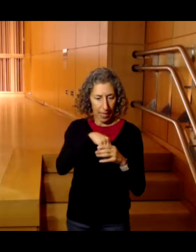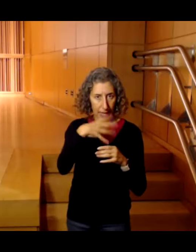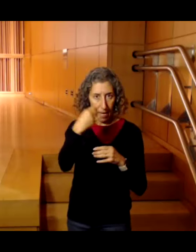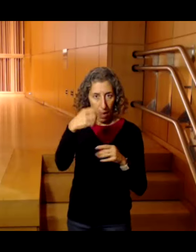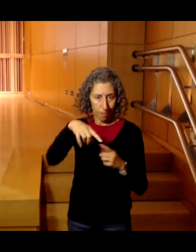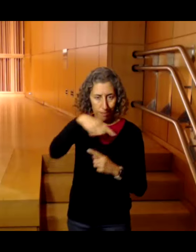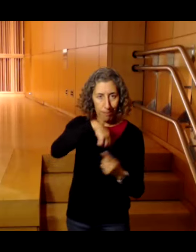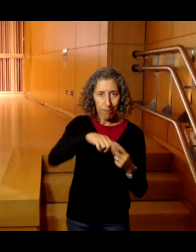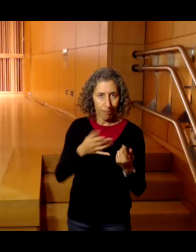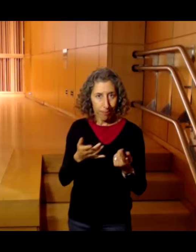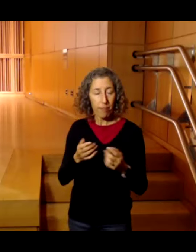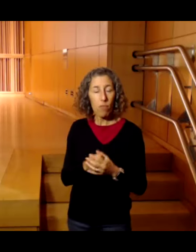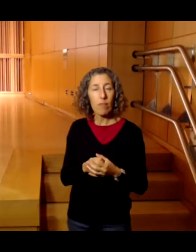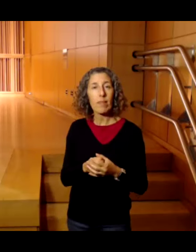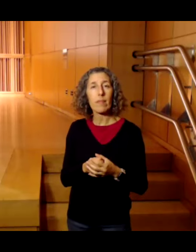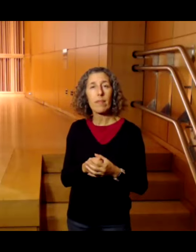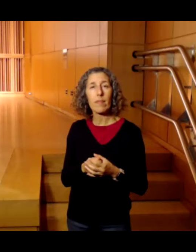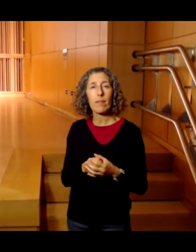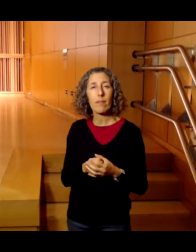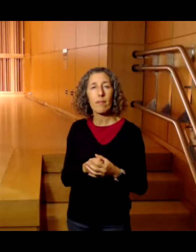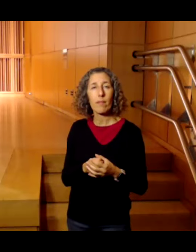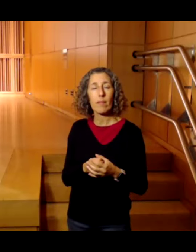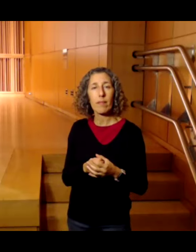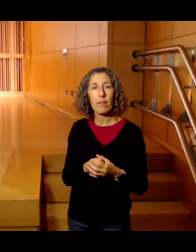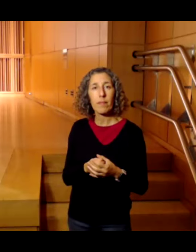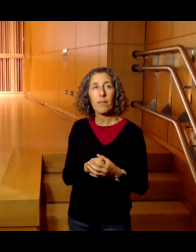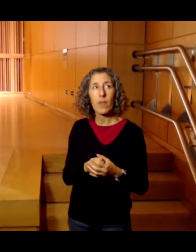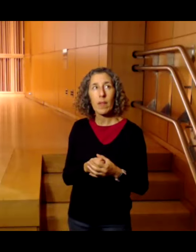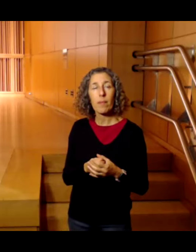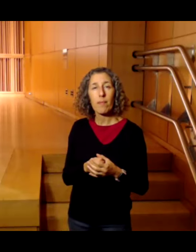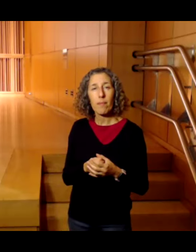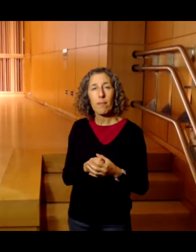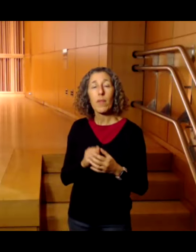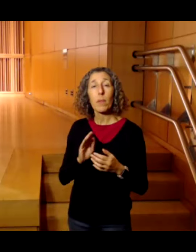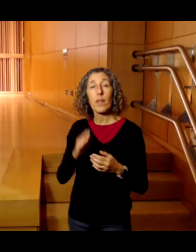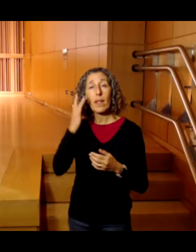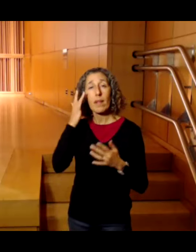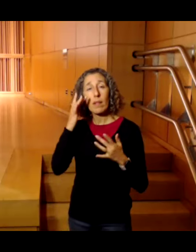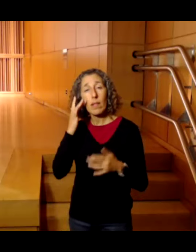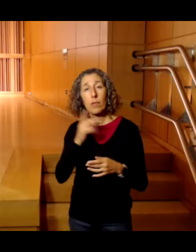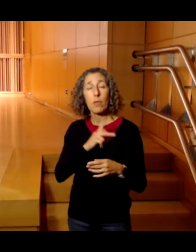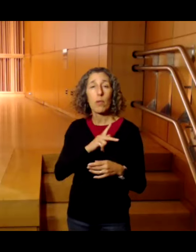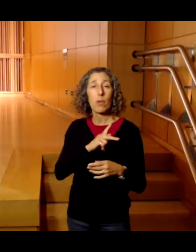Reflecting on his larger intellectual enterprise and his iconoclastic intellectual temperament, Robert writes in Black Gay Man, quote.